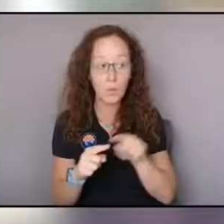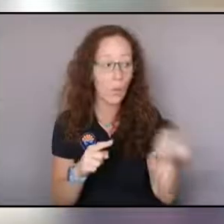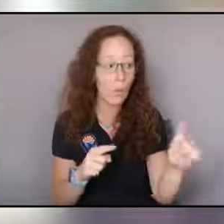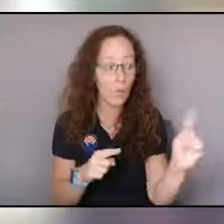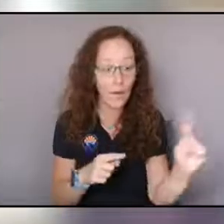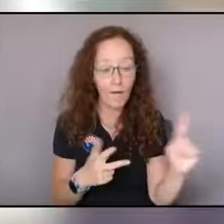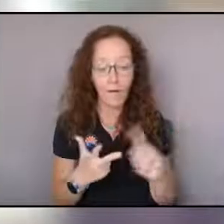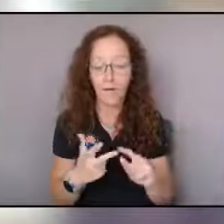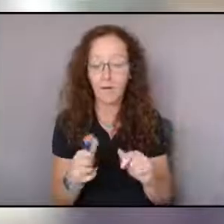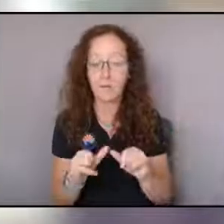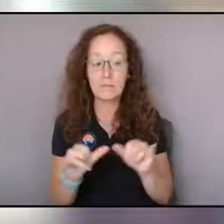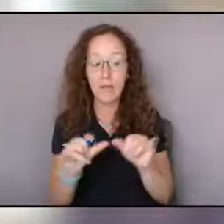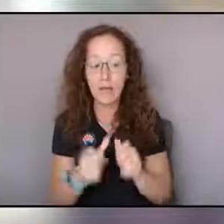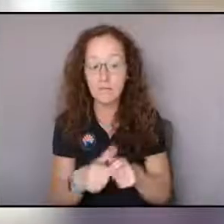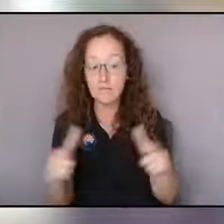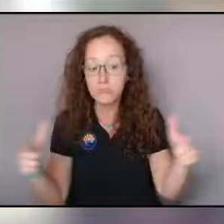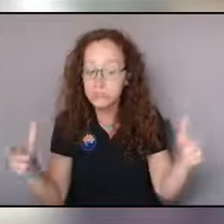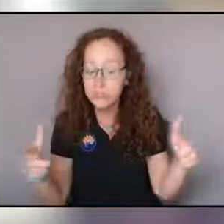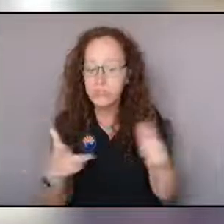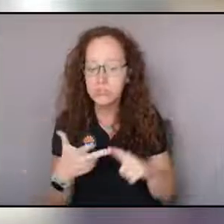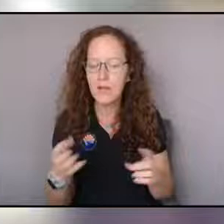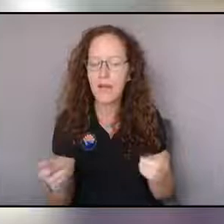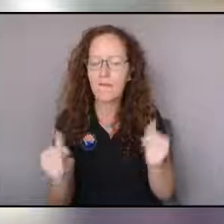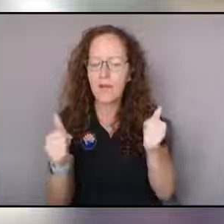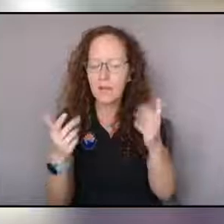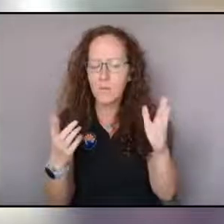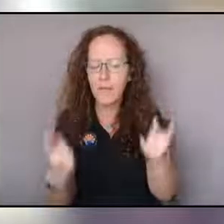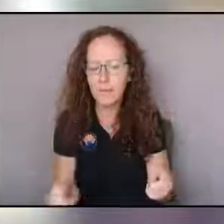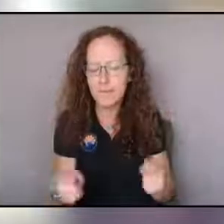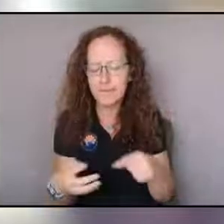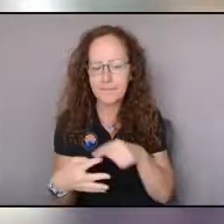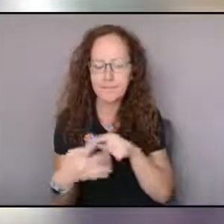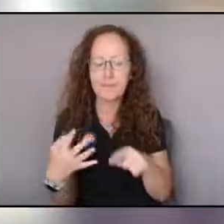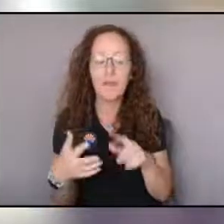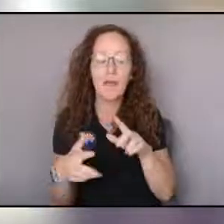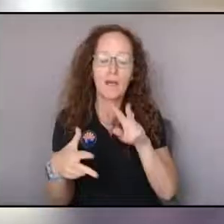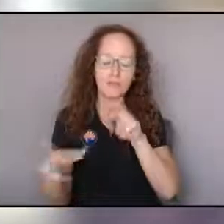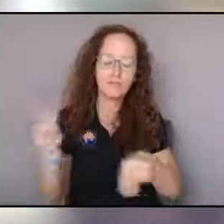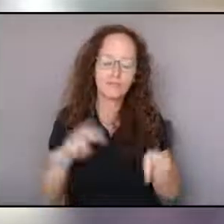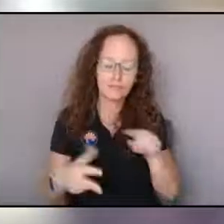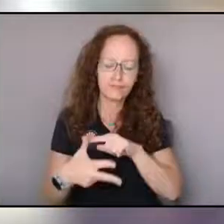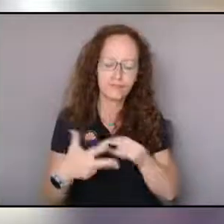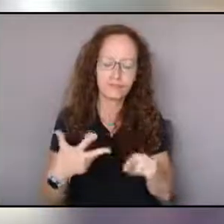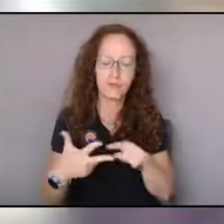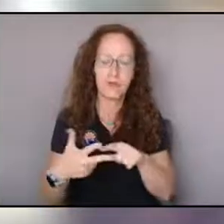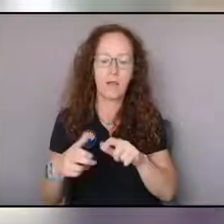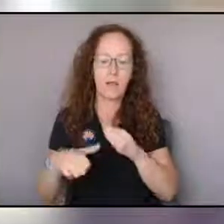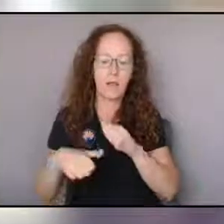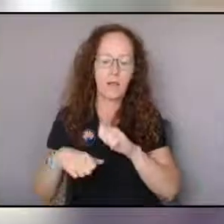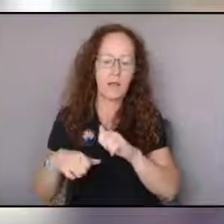I PREDICT WHAT THE FIRE IS GOING TO DO, HOW BIG IT IS GOING TO GET AND HOW FAST ITS WILL GET THERE. I LOOK AT TOPOGRAPHY, THE SLOPE, THE HILLS, THE FUELS